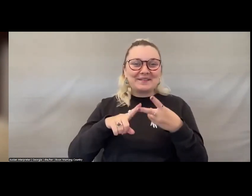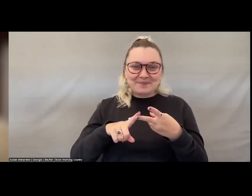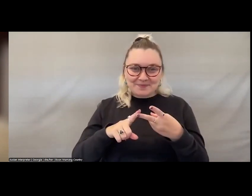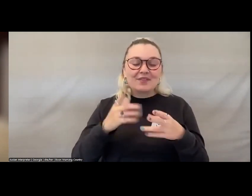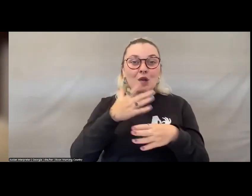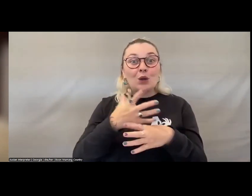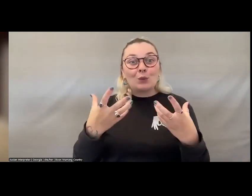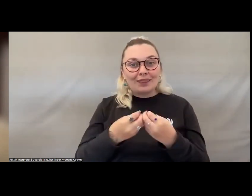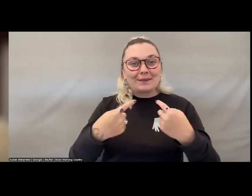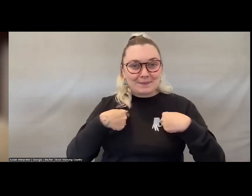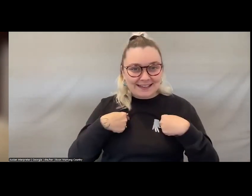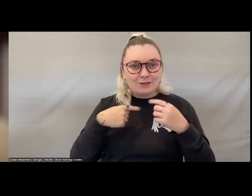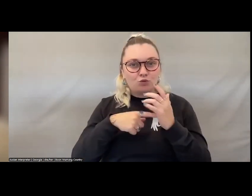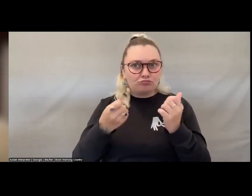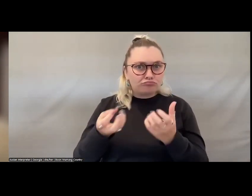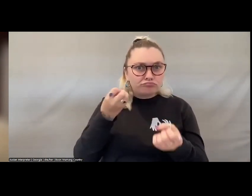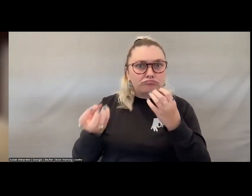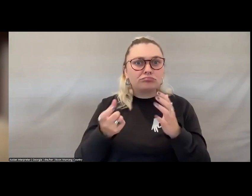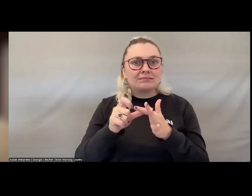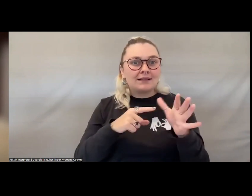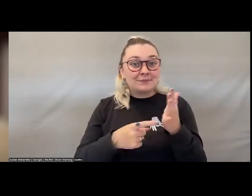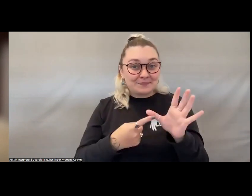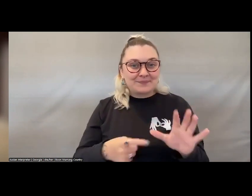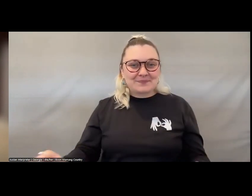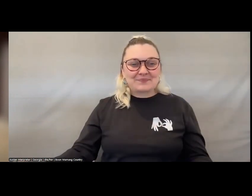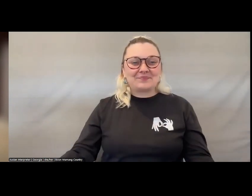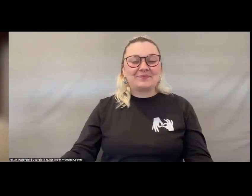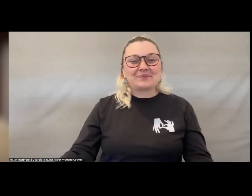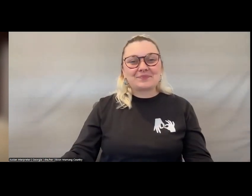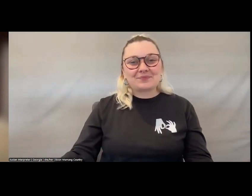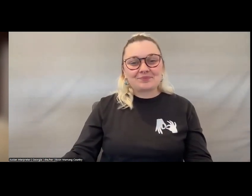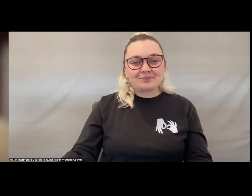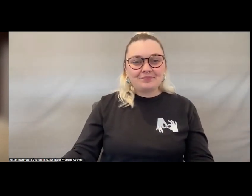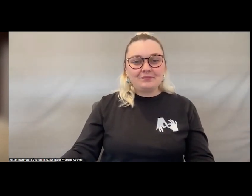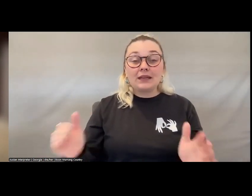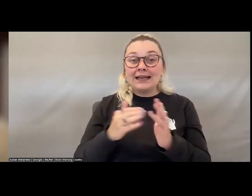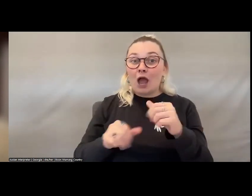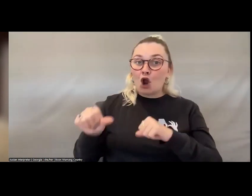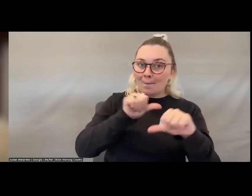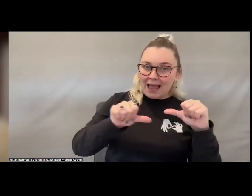with me to uncover that data. Let me go back myself to Zoom.